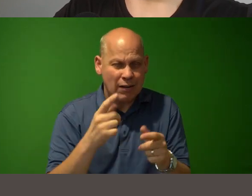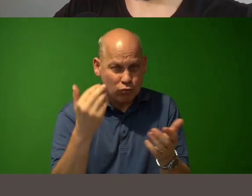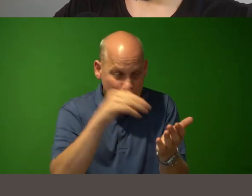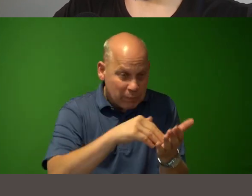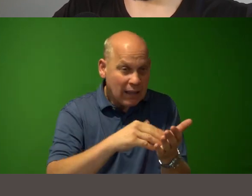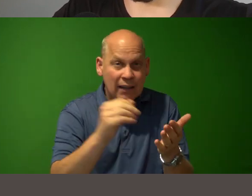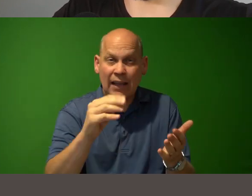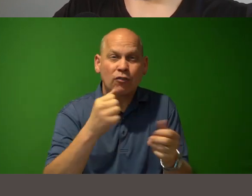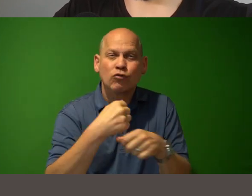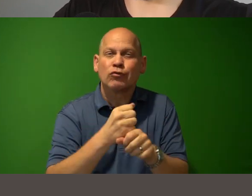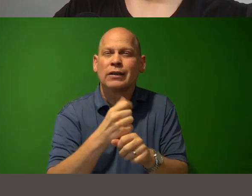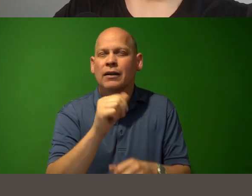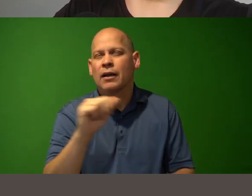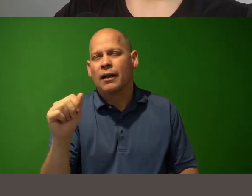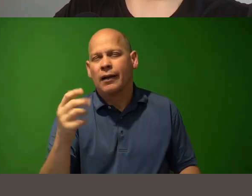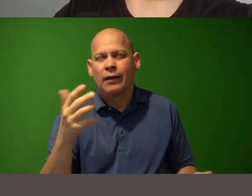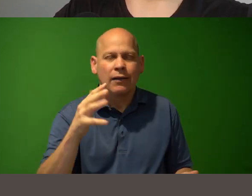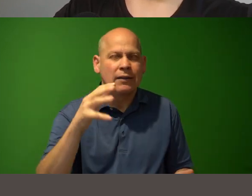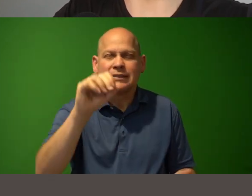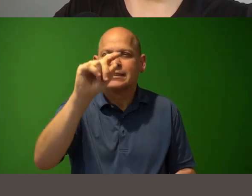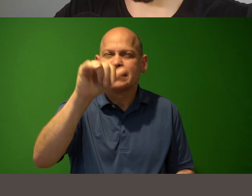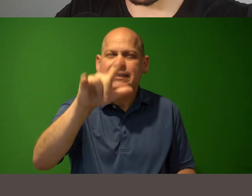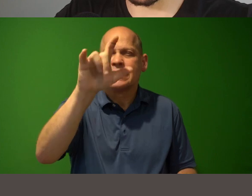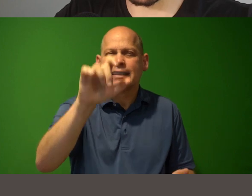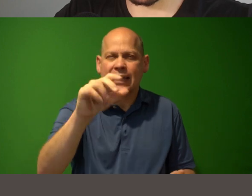and create a kind of style guide.